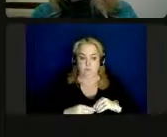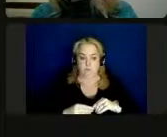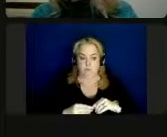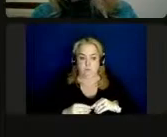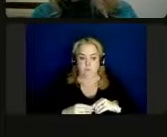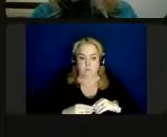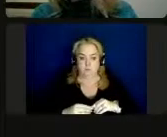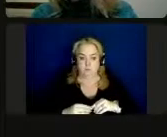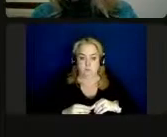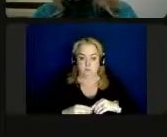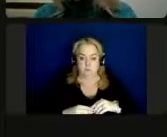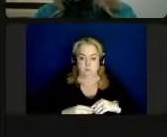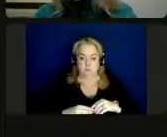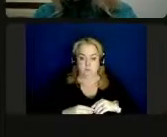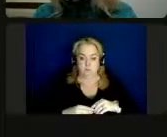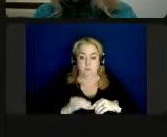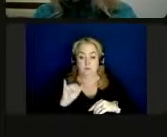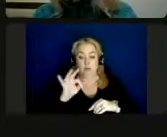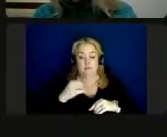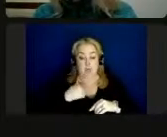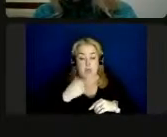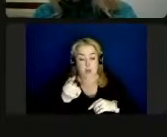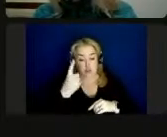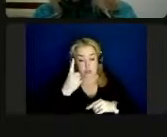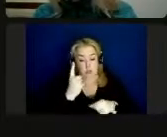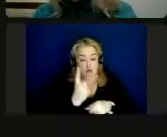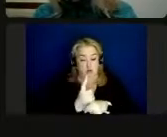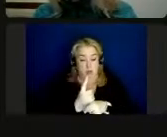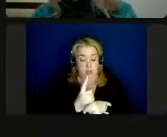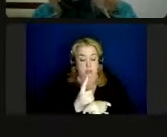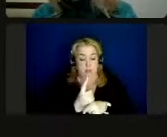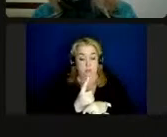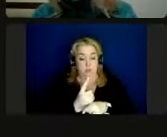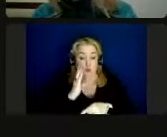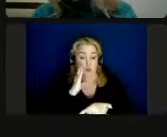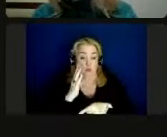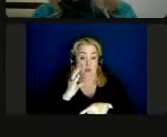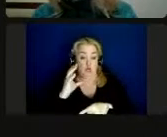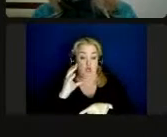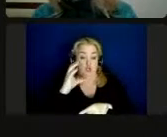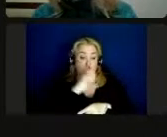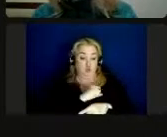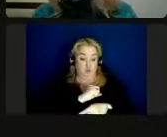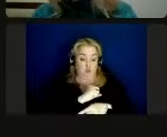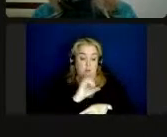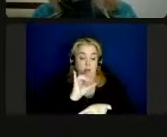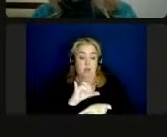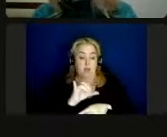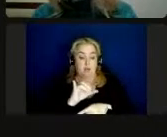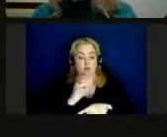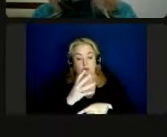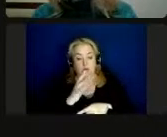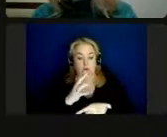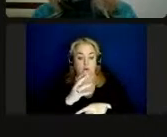THE CURRENT ONE. OK.